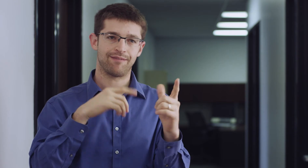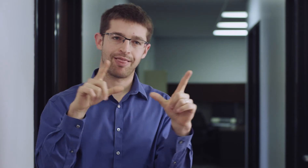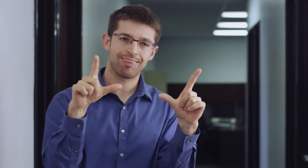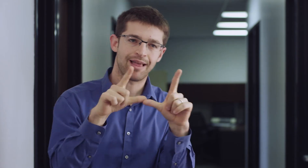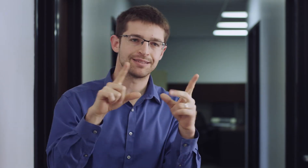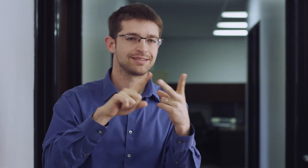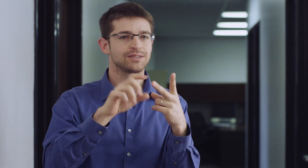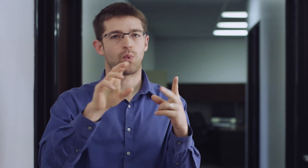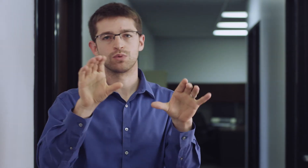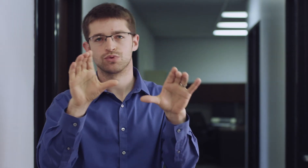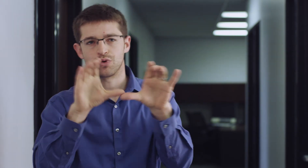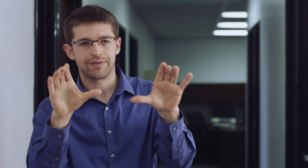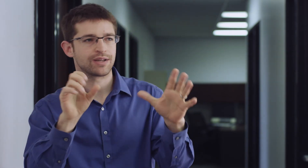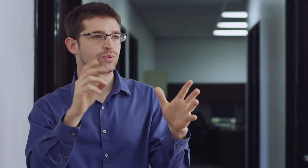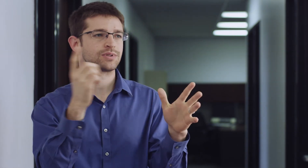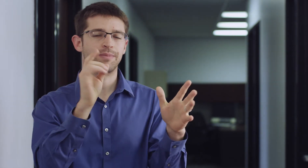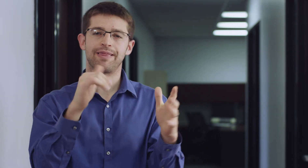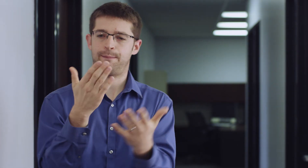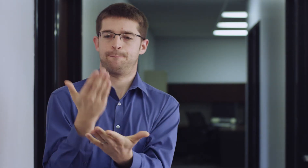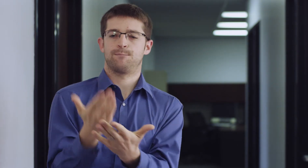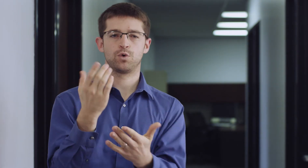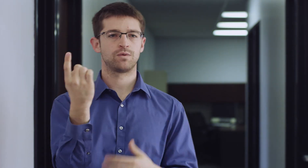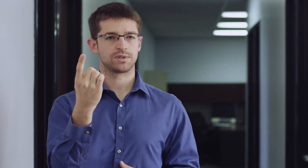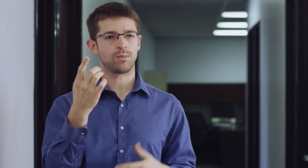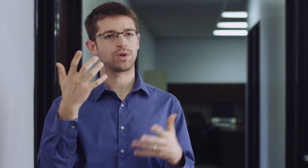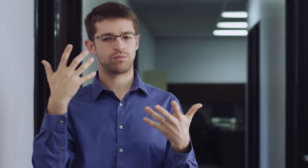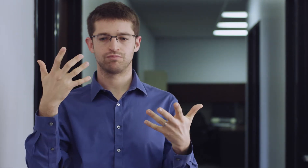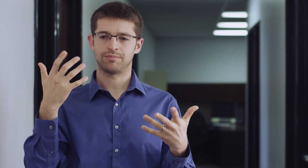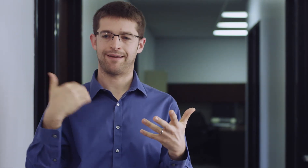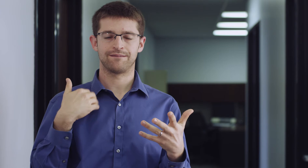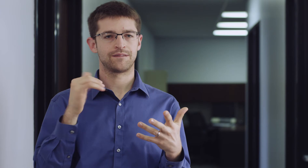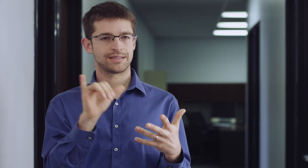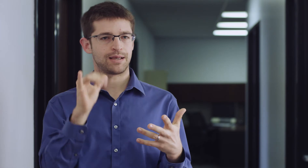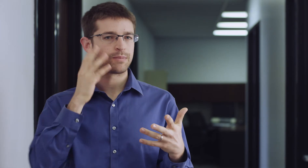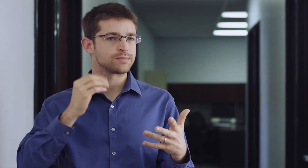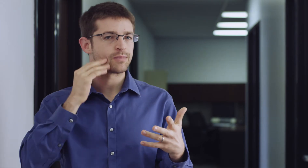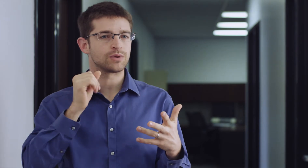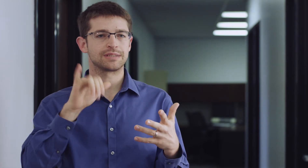Other fields require licenses and certifications, something that troves that you have the experience.